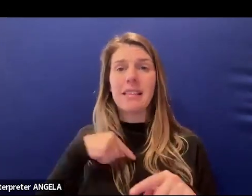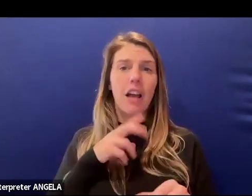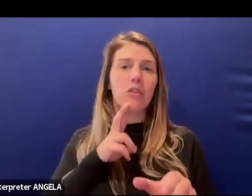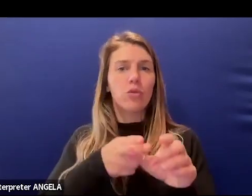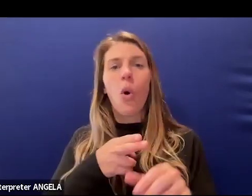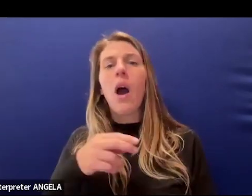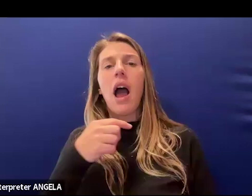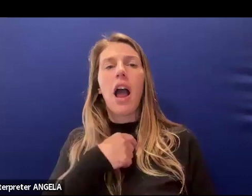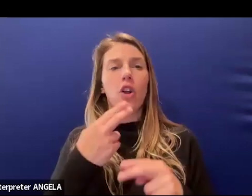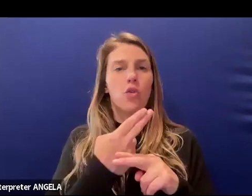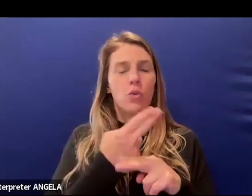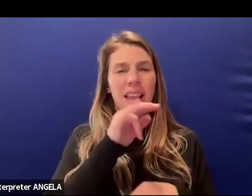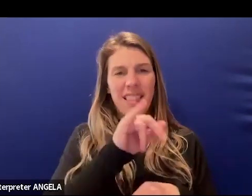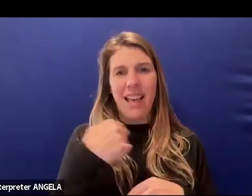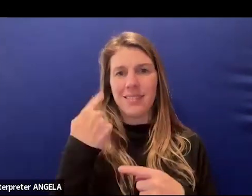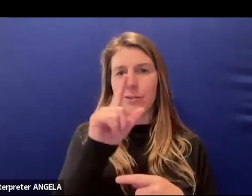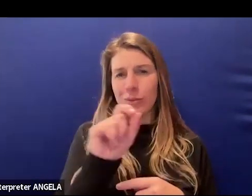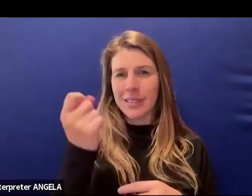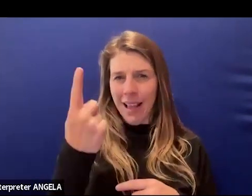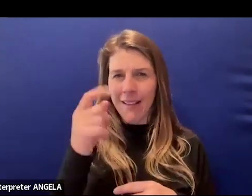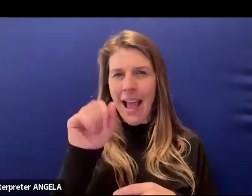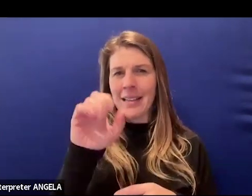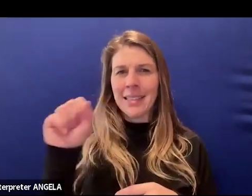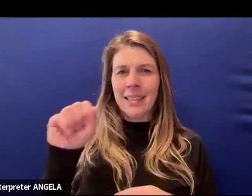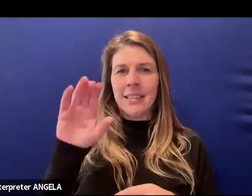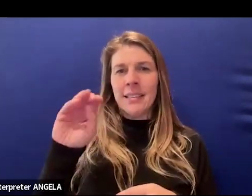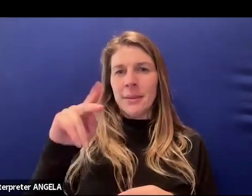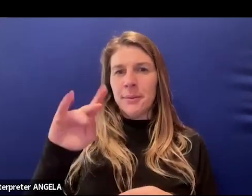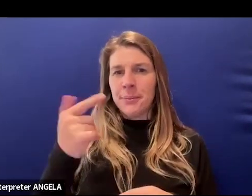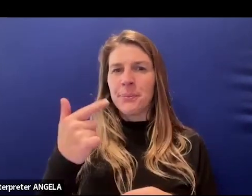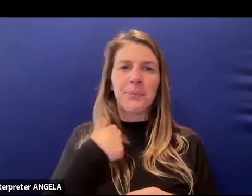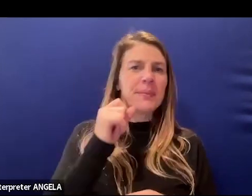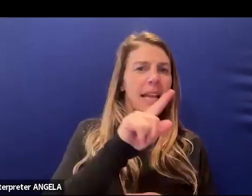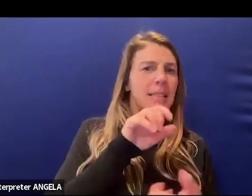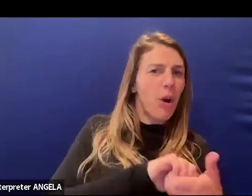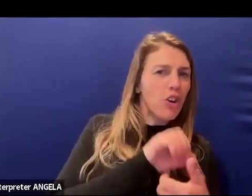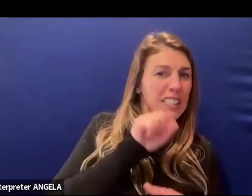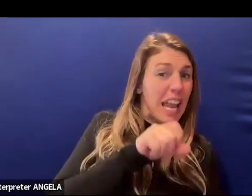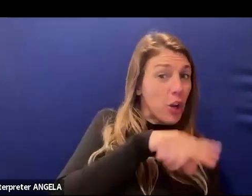I started with working with AccessComputing in 2011. We started asking our partners, "Well, can you get data